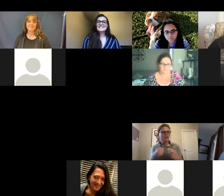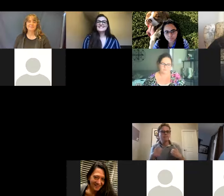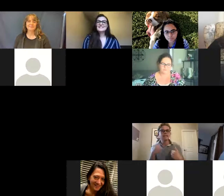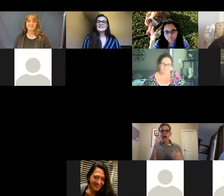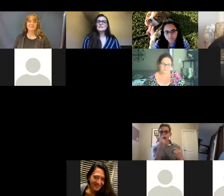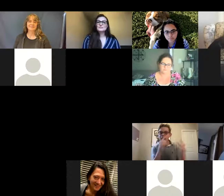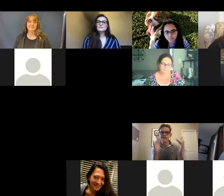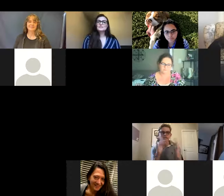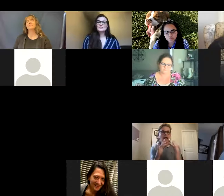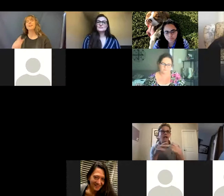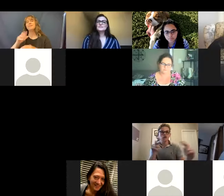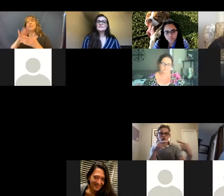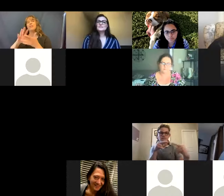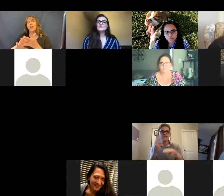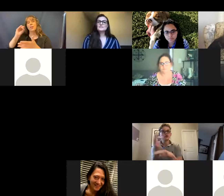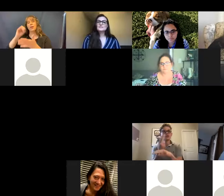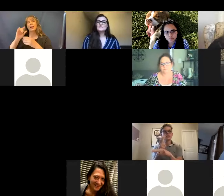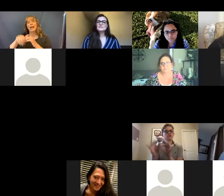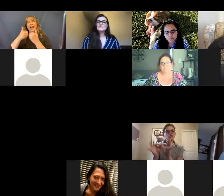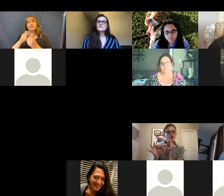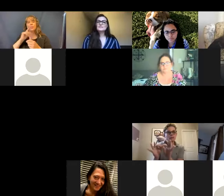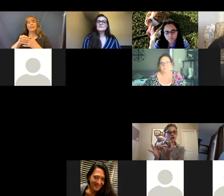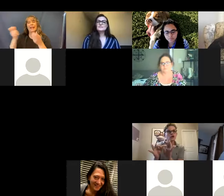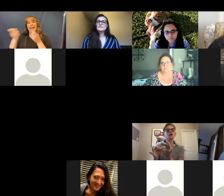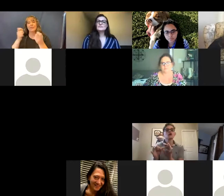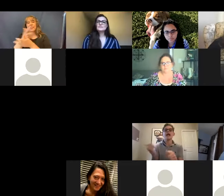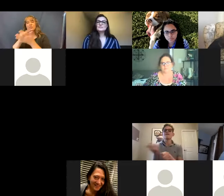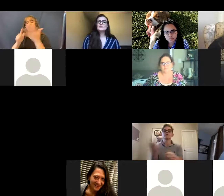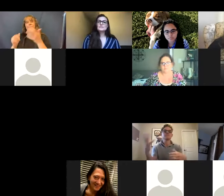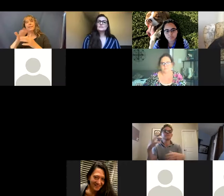learn, you know, how to really handle things with me, have that eye contact, that I am